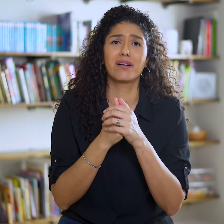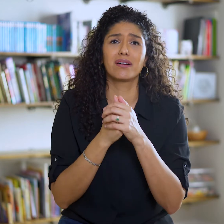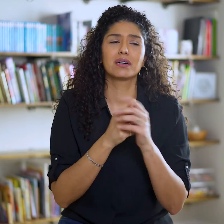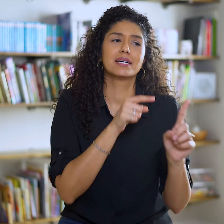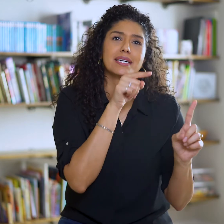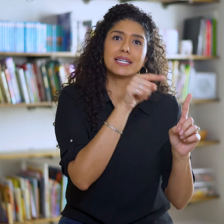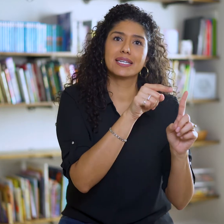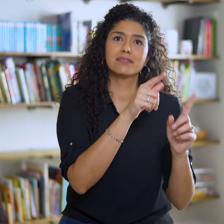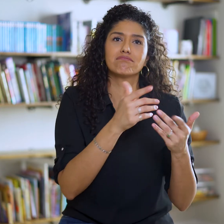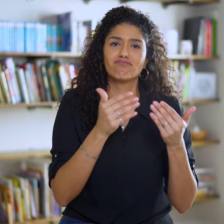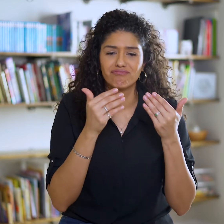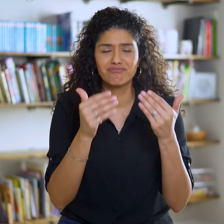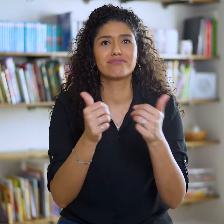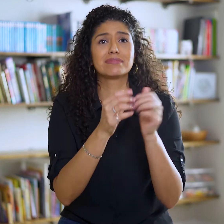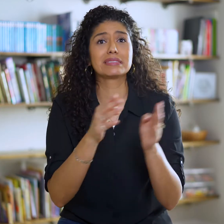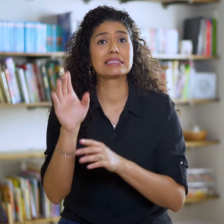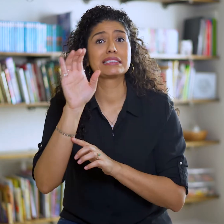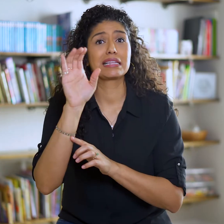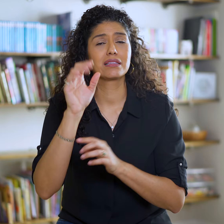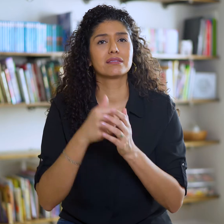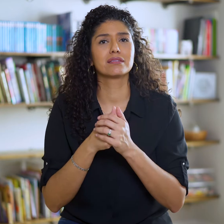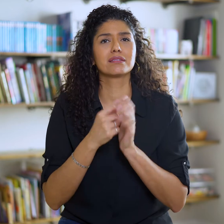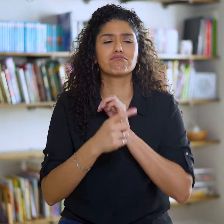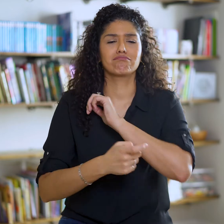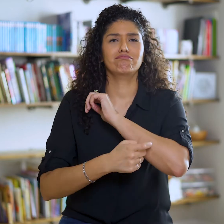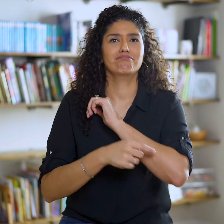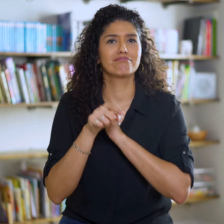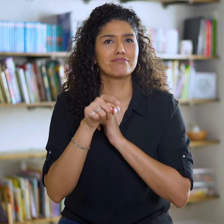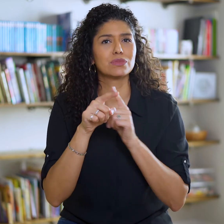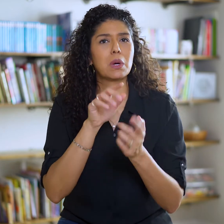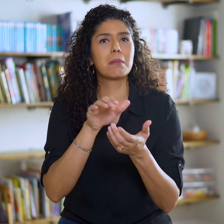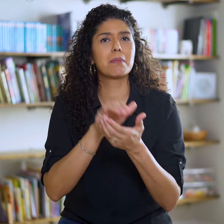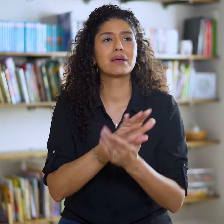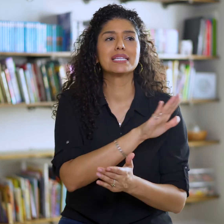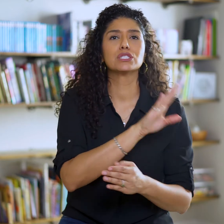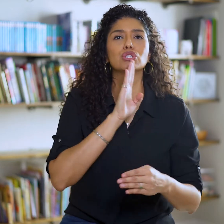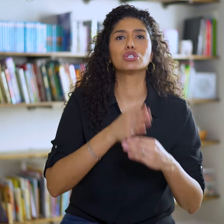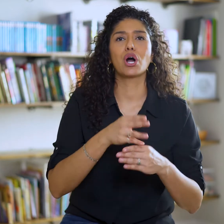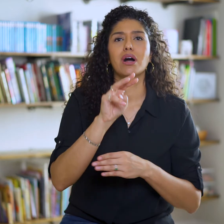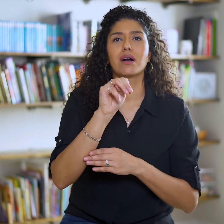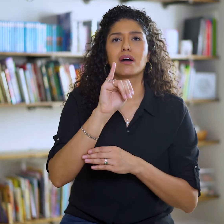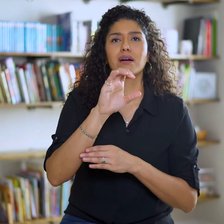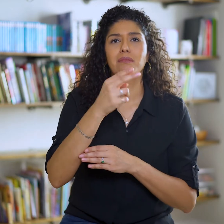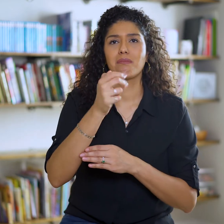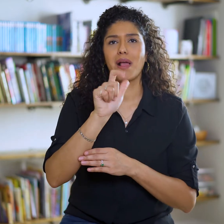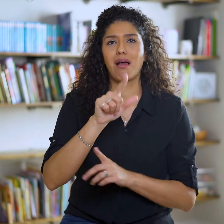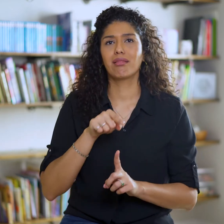Saul moves to plan C: luring David into marrying his daughter Michal.